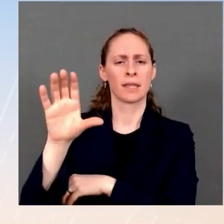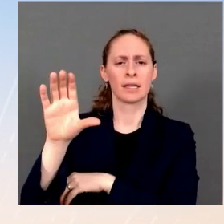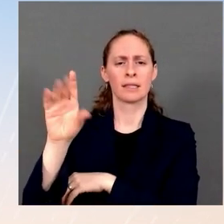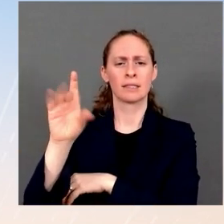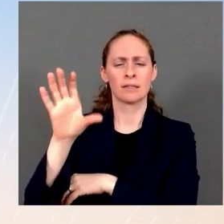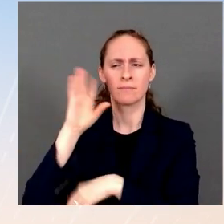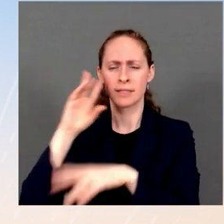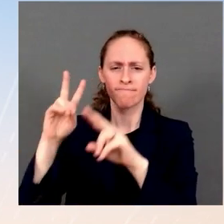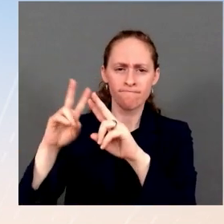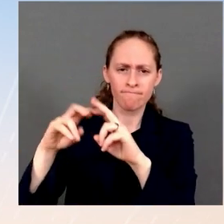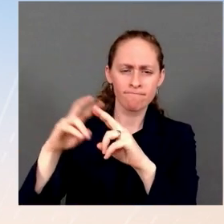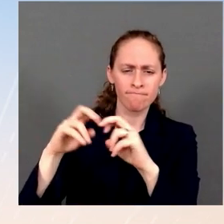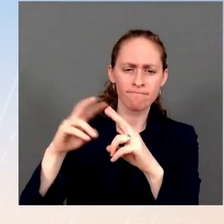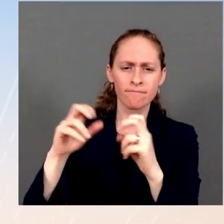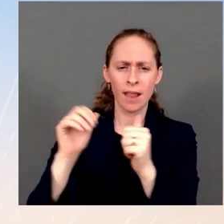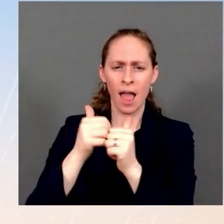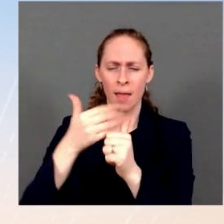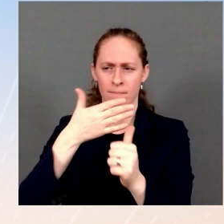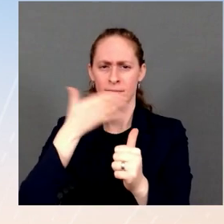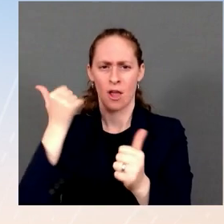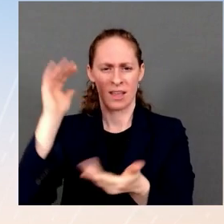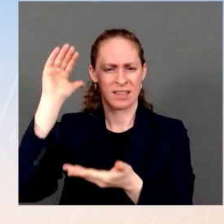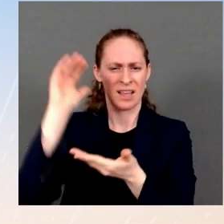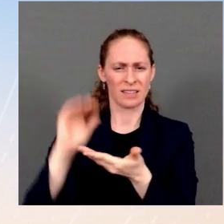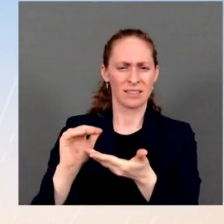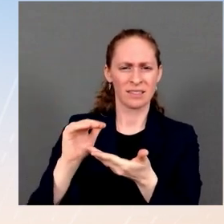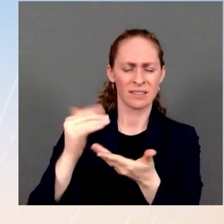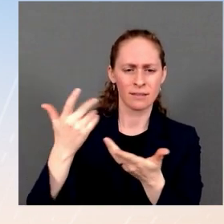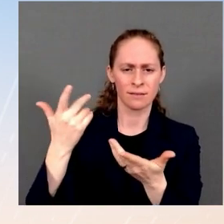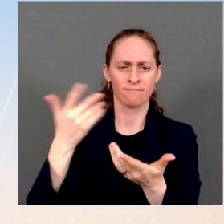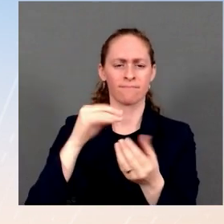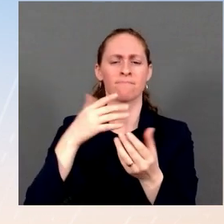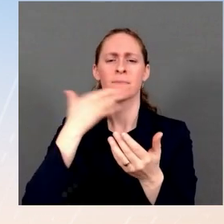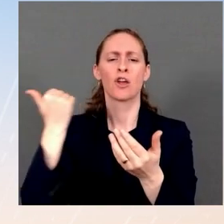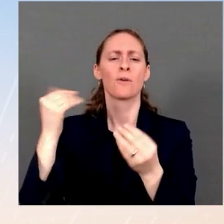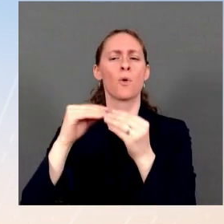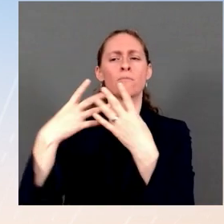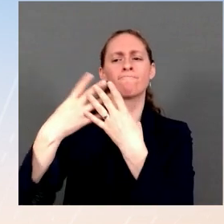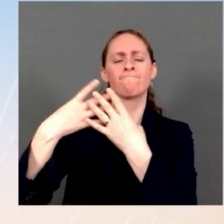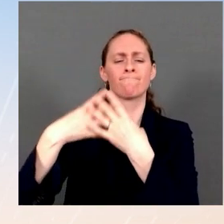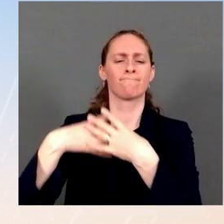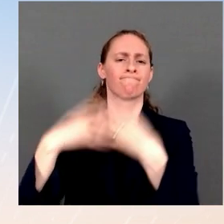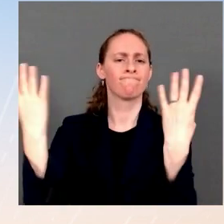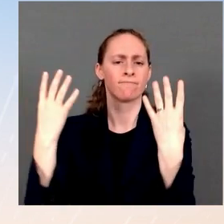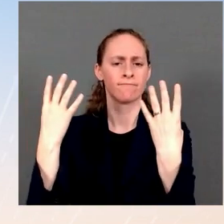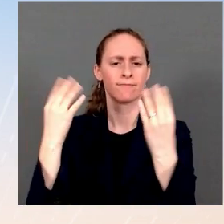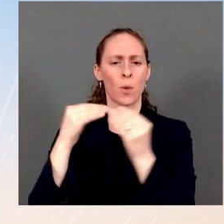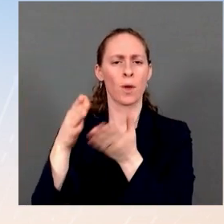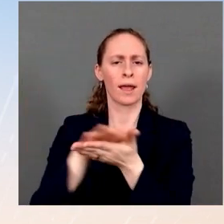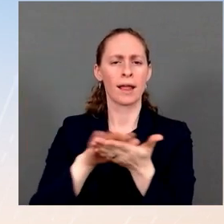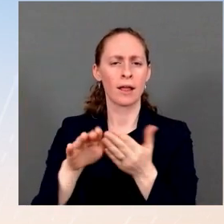Across our federal housing portfolio: HUD, USDA, the Department of Interior -- we are working to eliminate lead pipes and lead paint hazards.